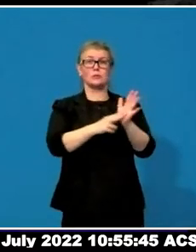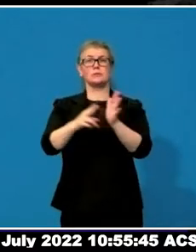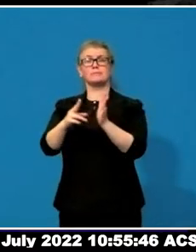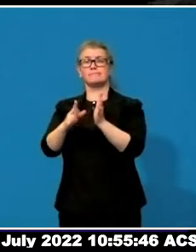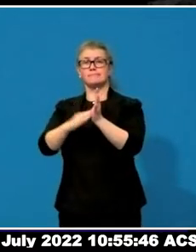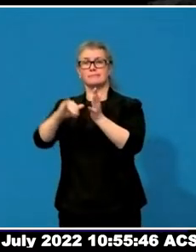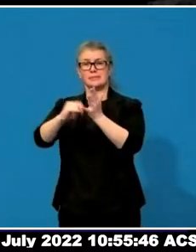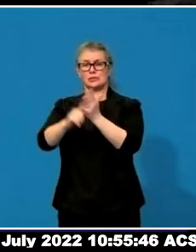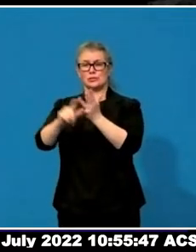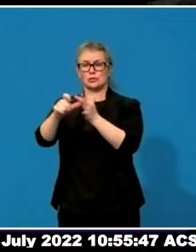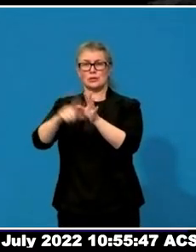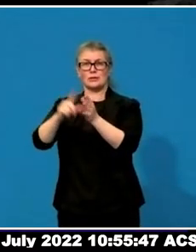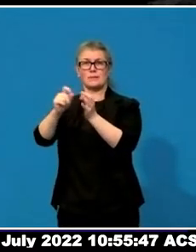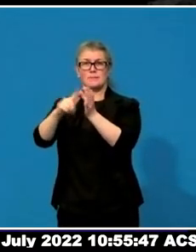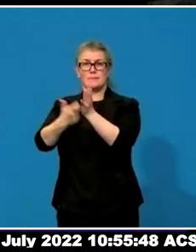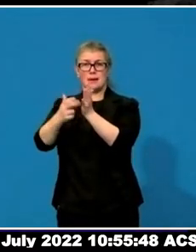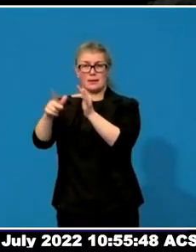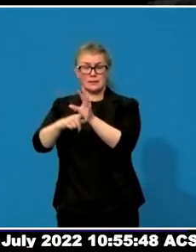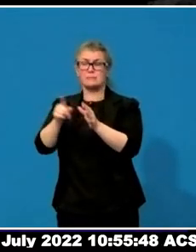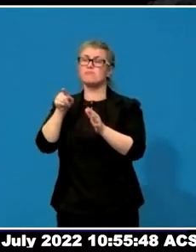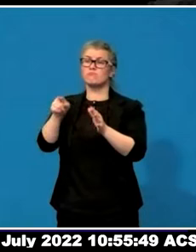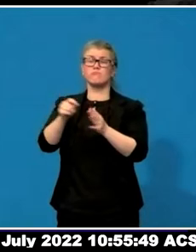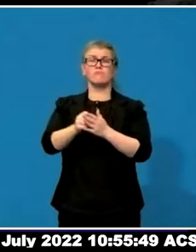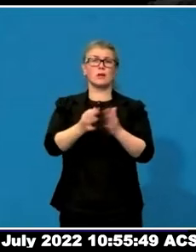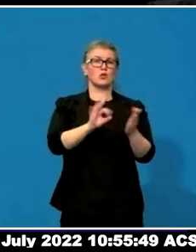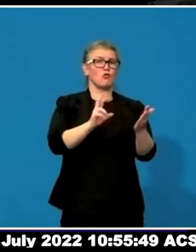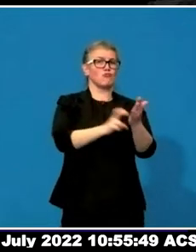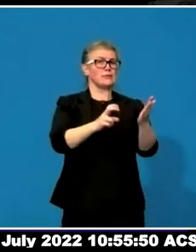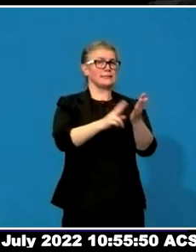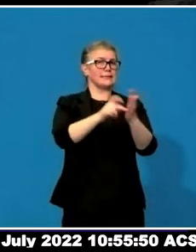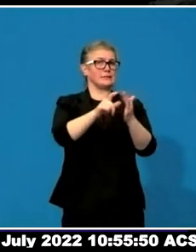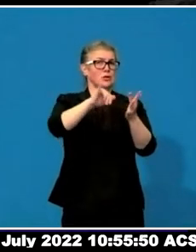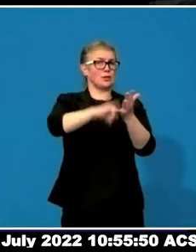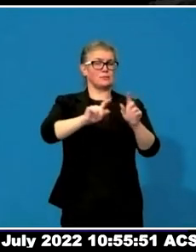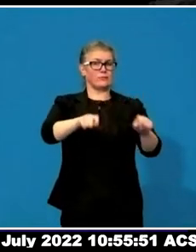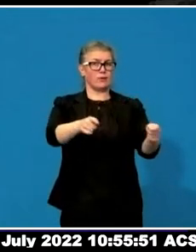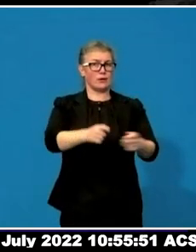greater flexibility in service provision and involves a lesser administrative burden upon